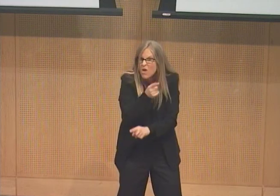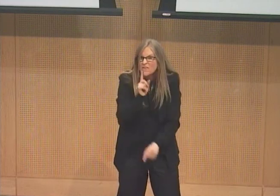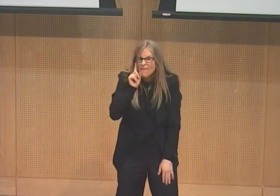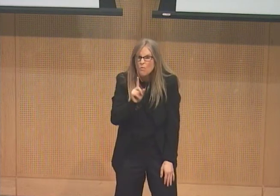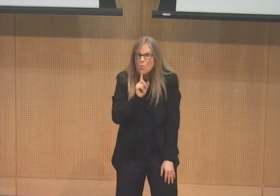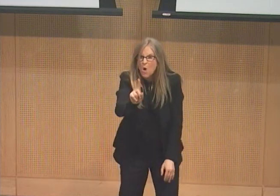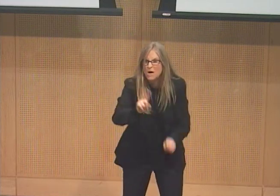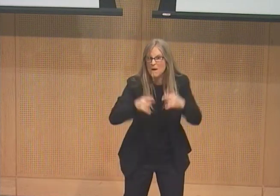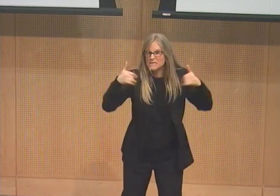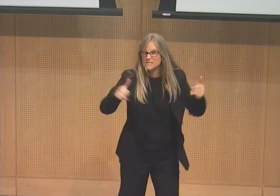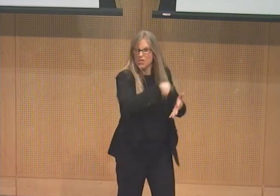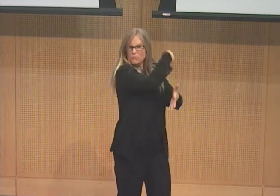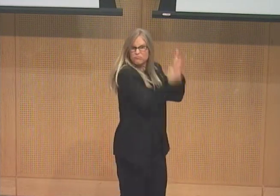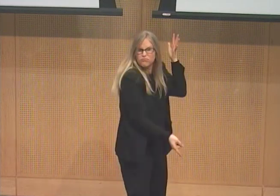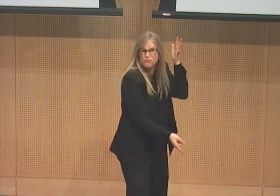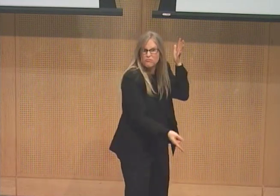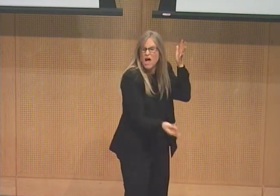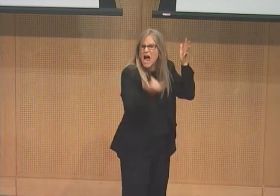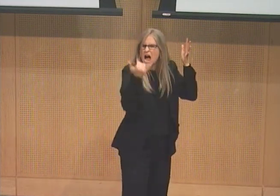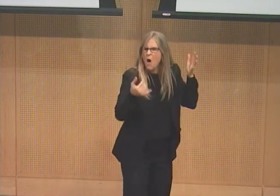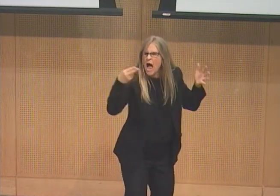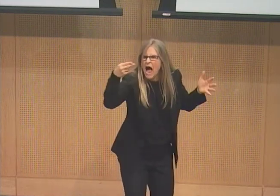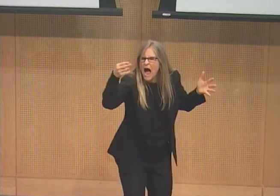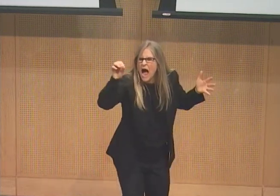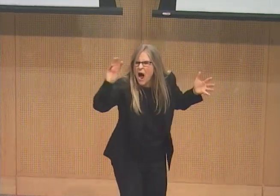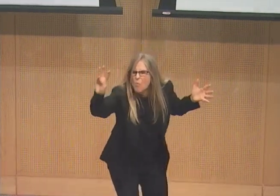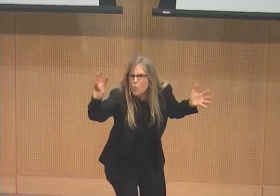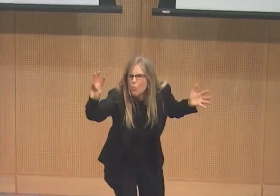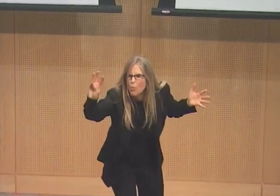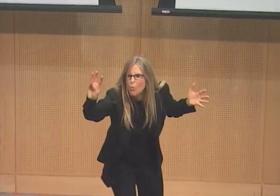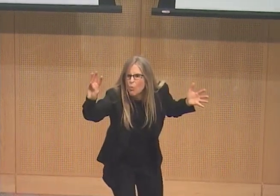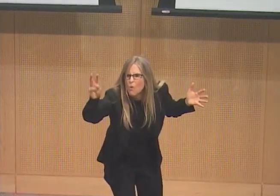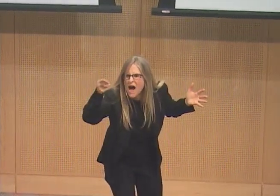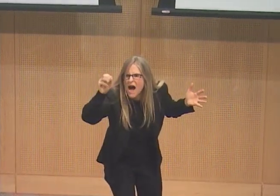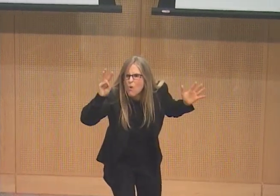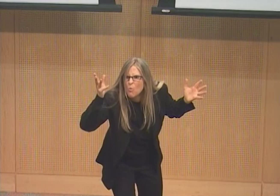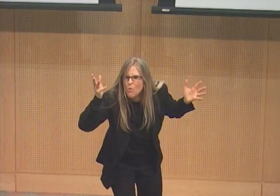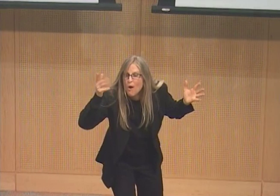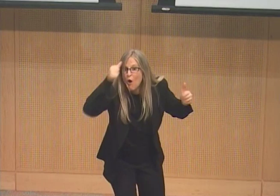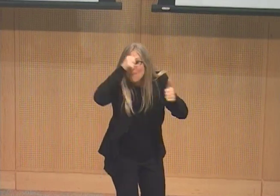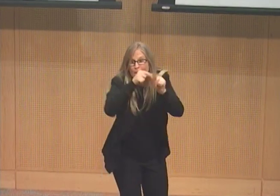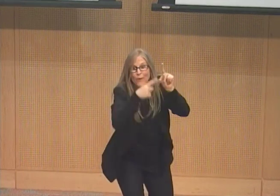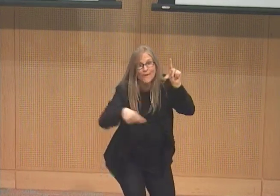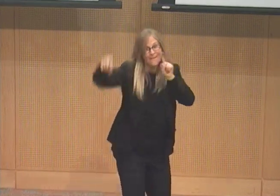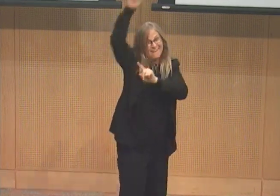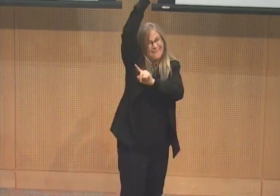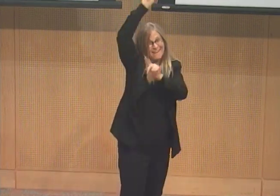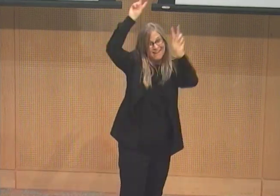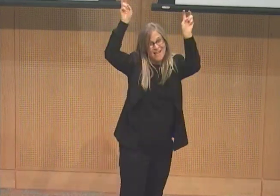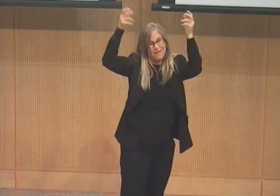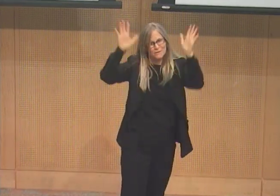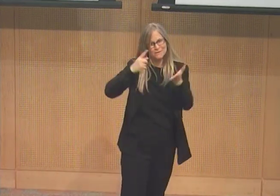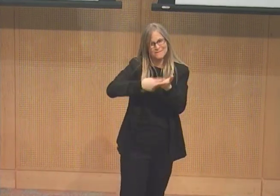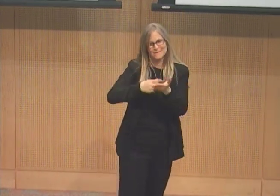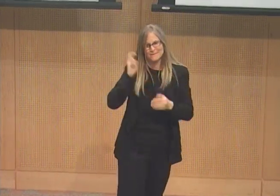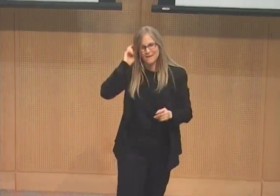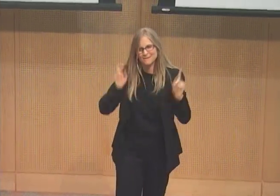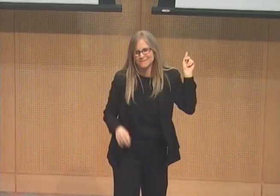so they're saying that this is amazing. She was diagnosed at one, and how could she have access to all these hopes and aspiration?